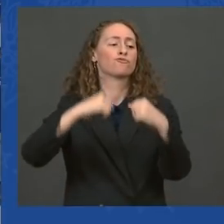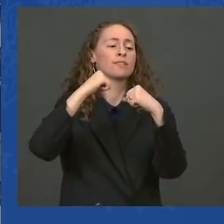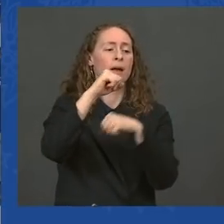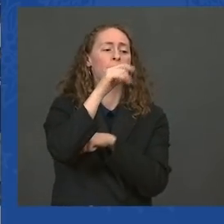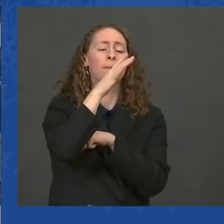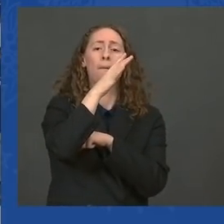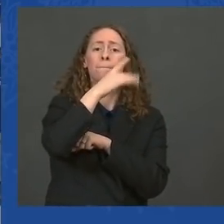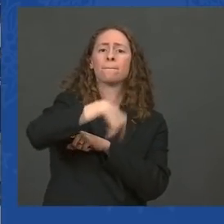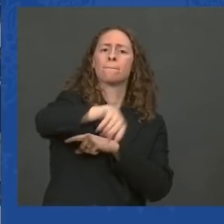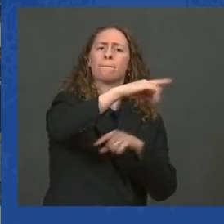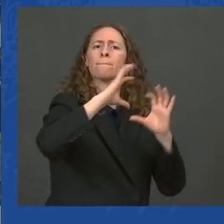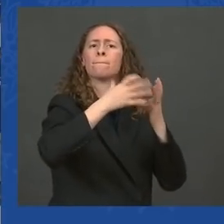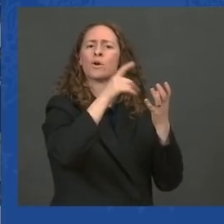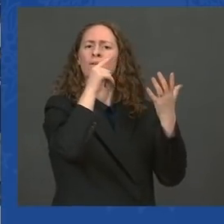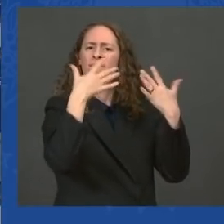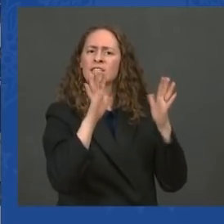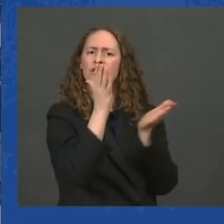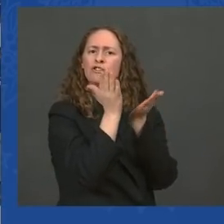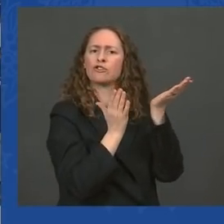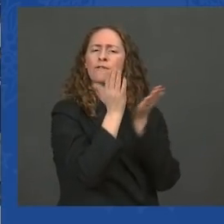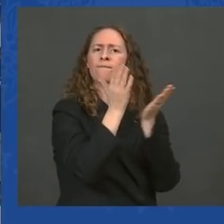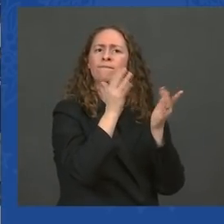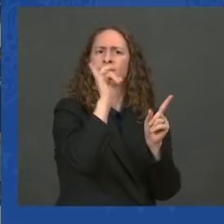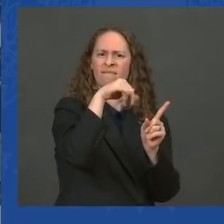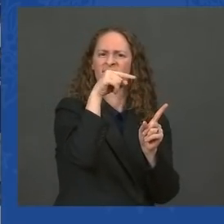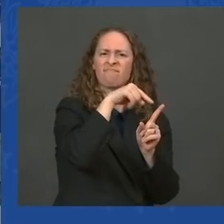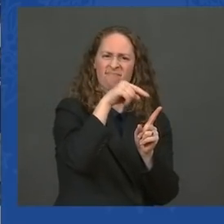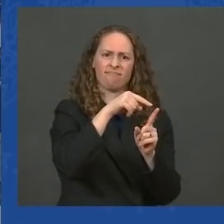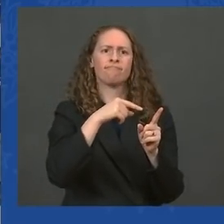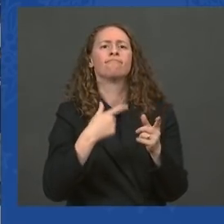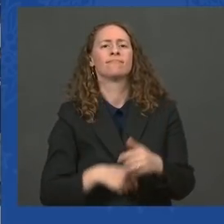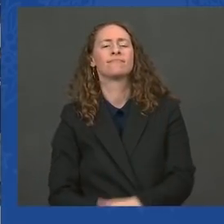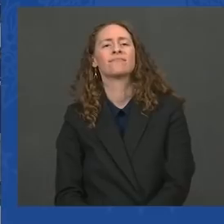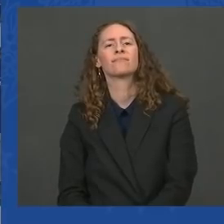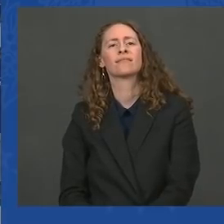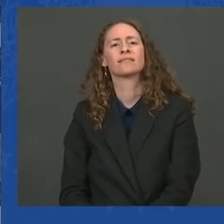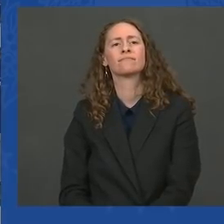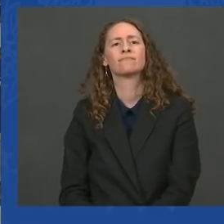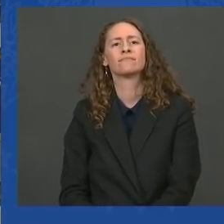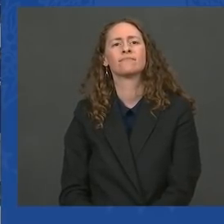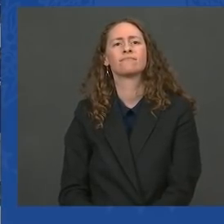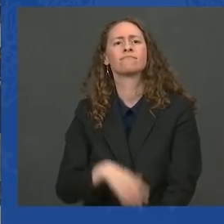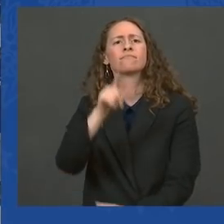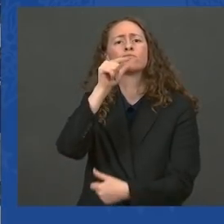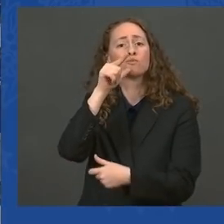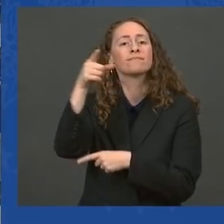a mom, a veteran, a senator -- and Senator Susan Collins. And it also was one of the pet projects